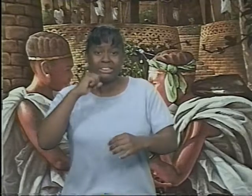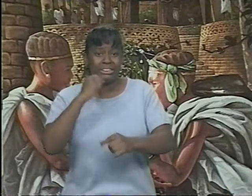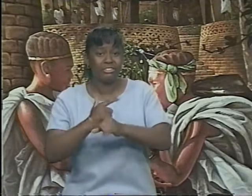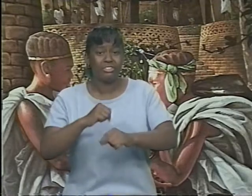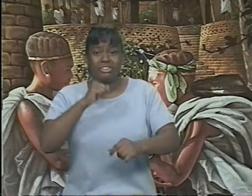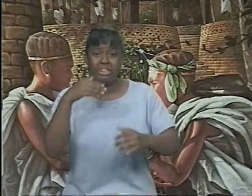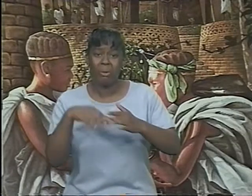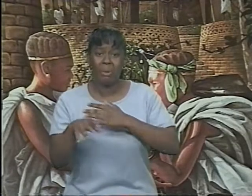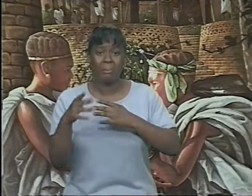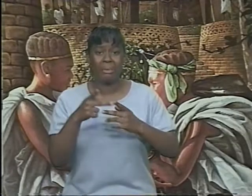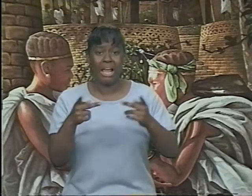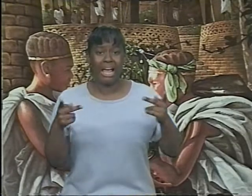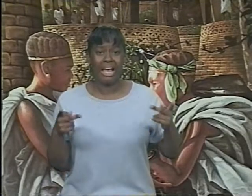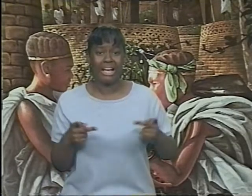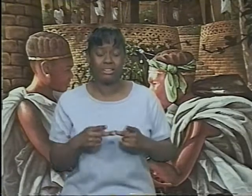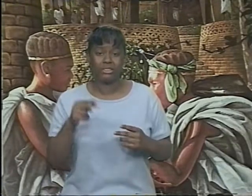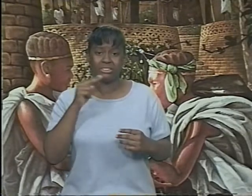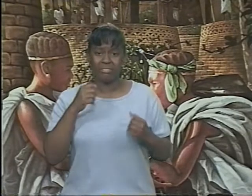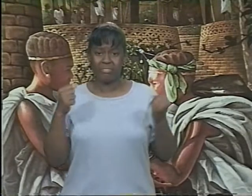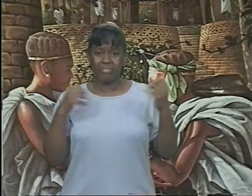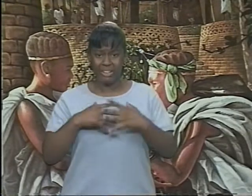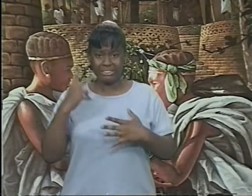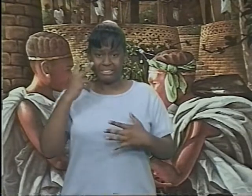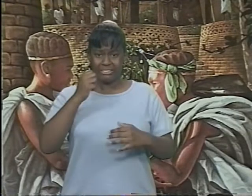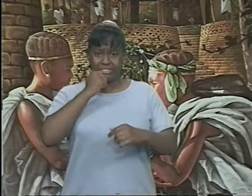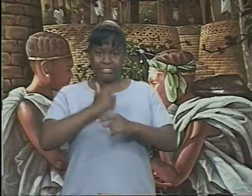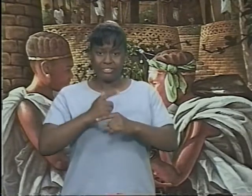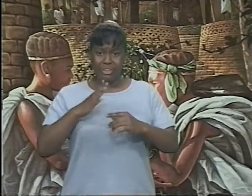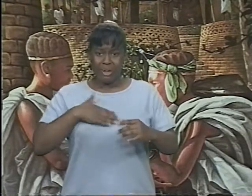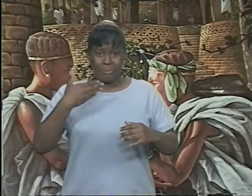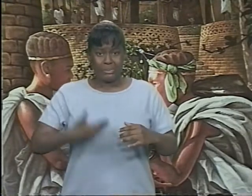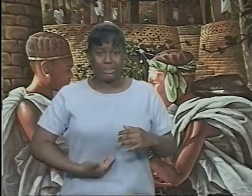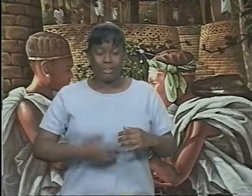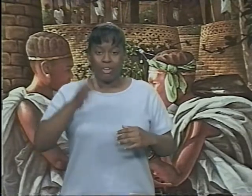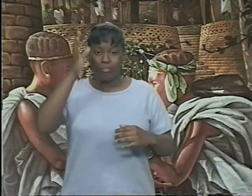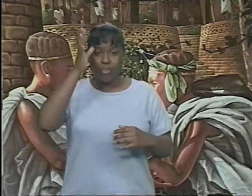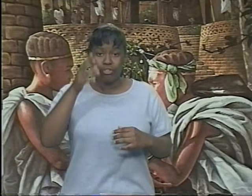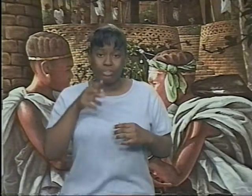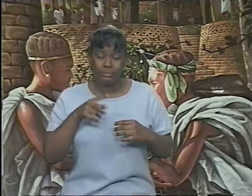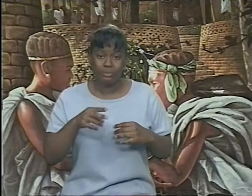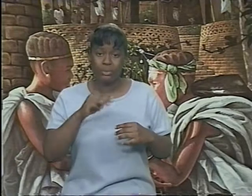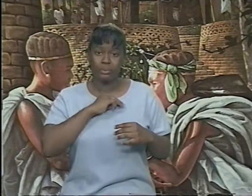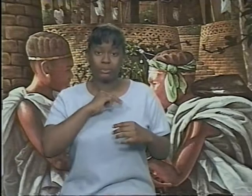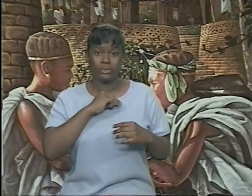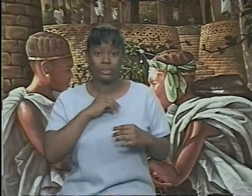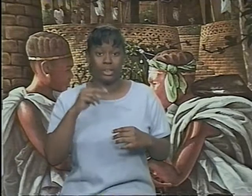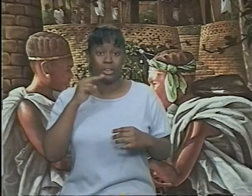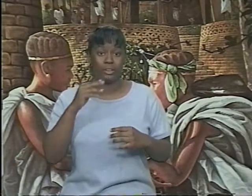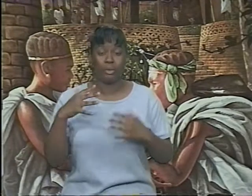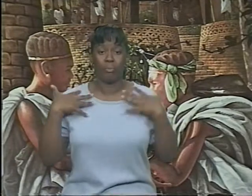He said that he knew all my faults and that I displeased him. He would have swallowed me alive if I had not run.